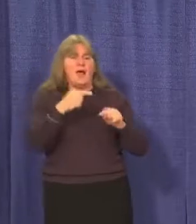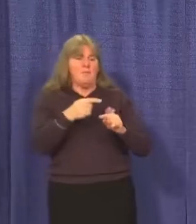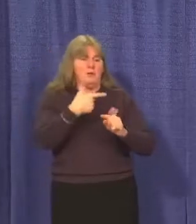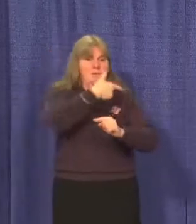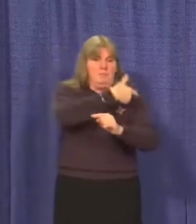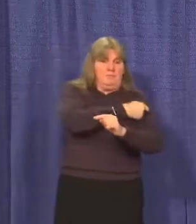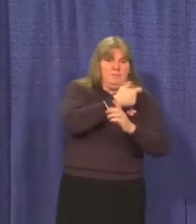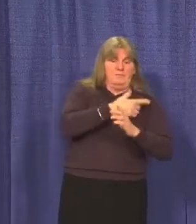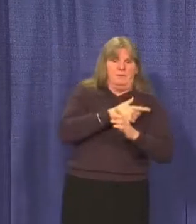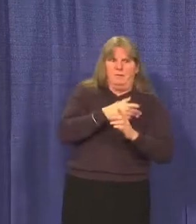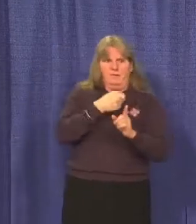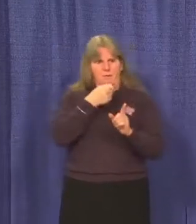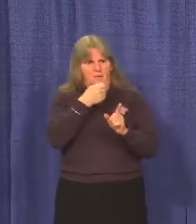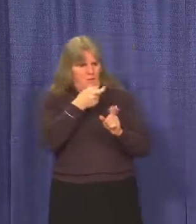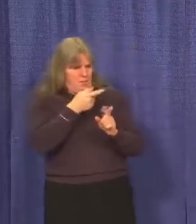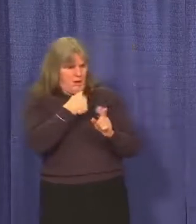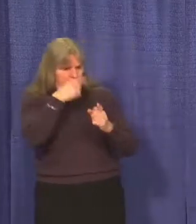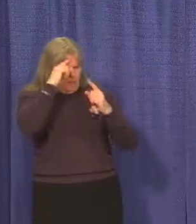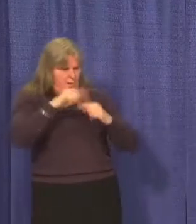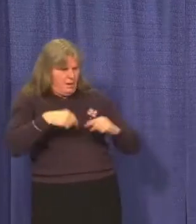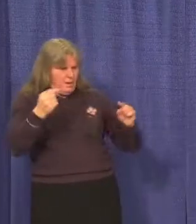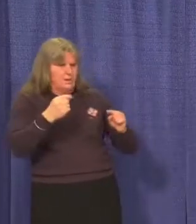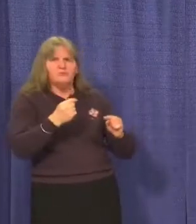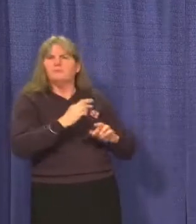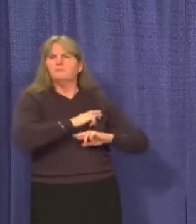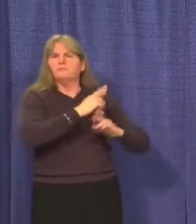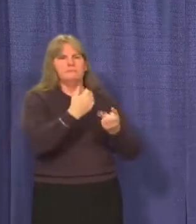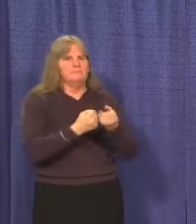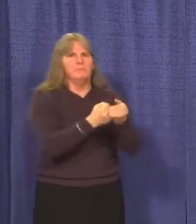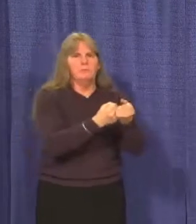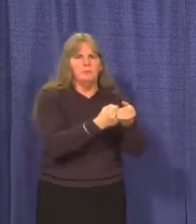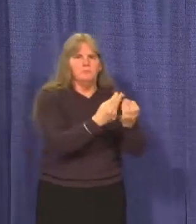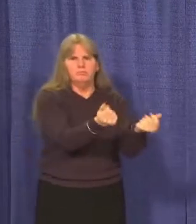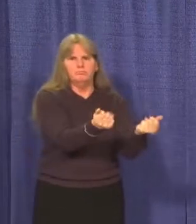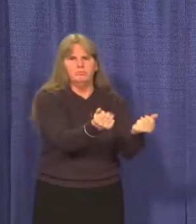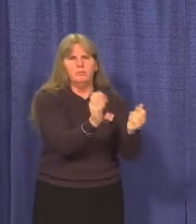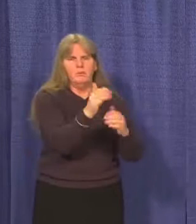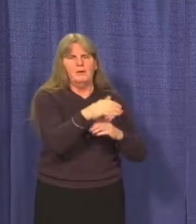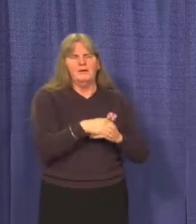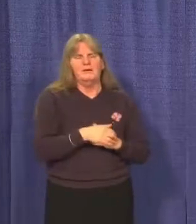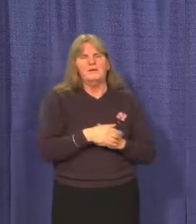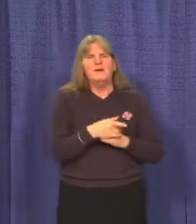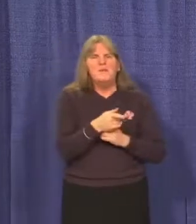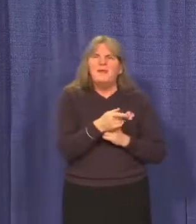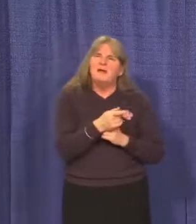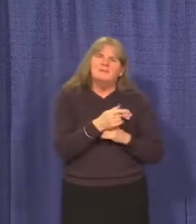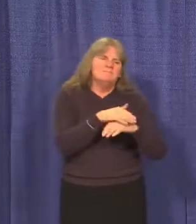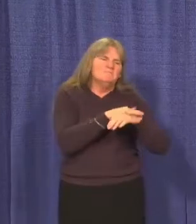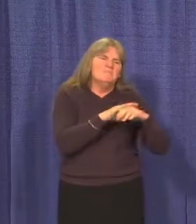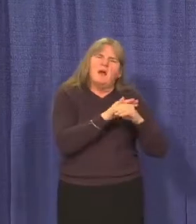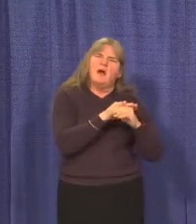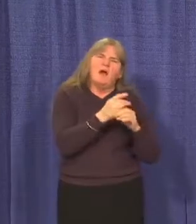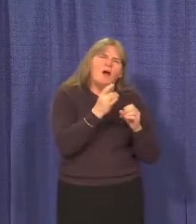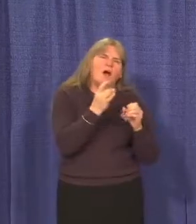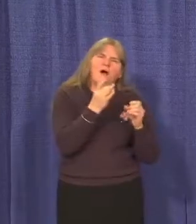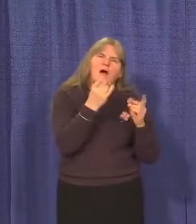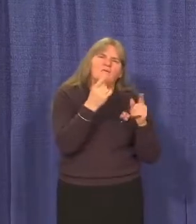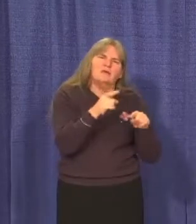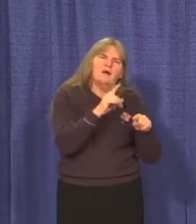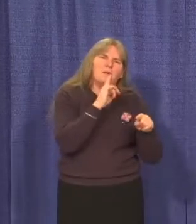where Moderna vaccine is being offered. These effects are mere inconveniences compared to the enormous benefits of preventing